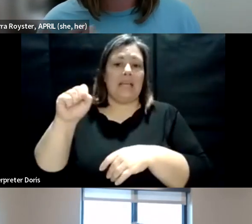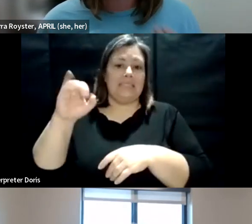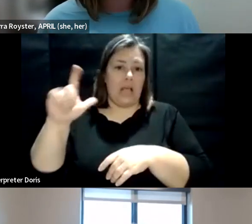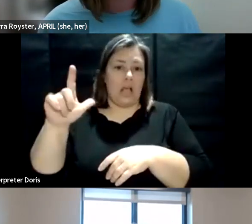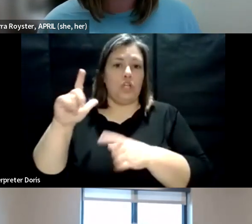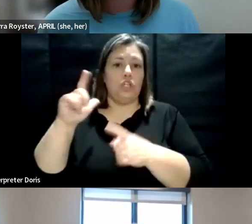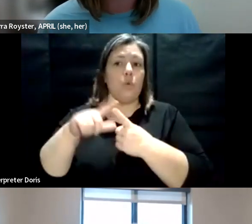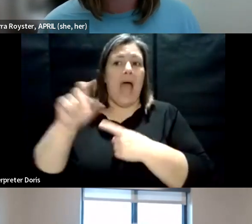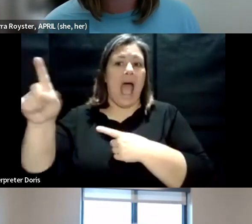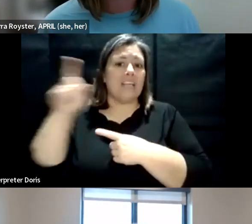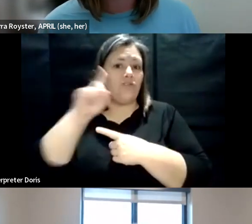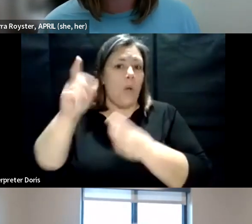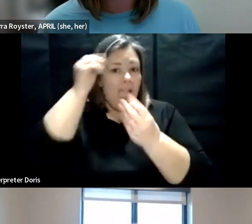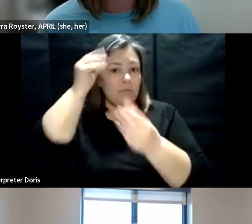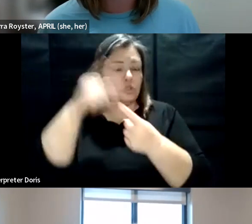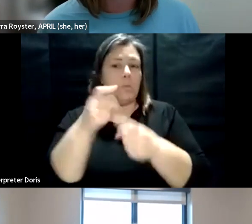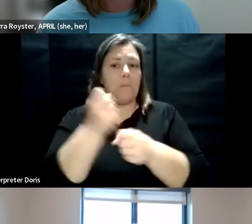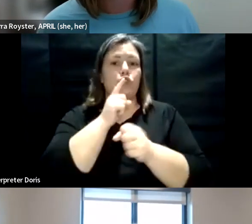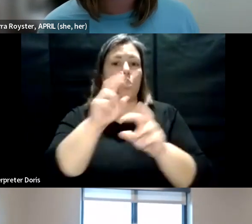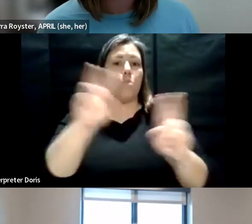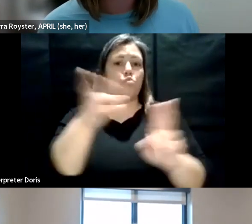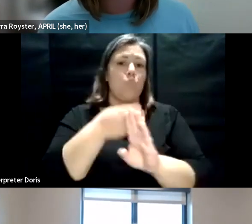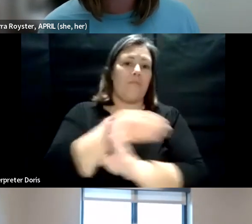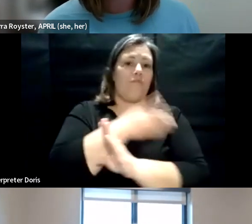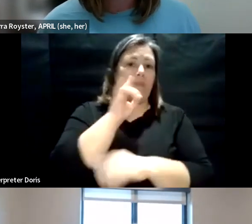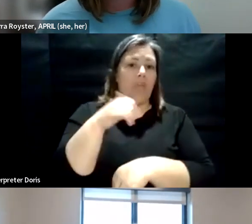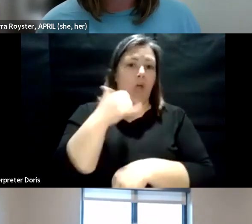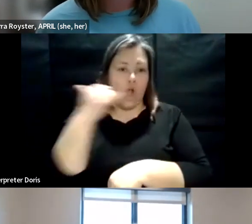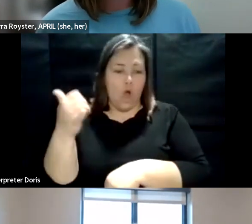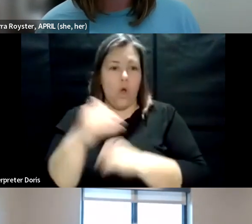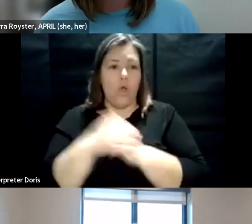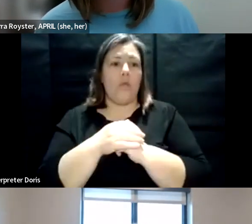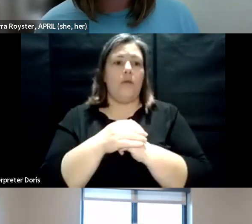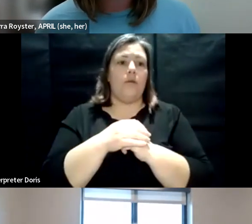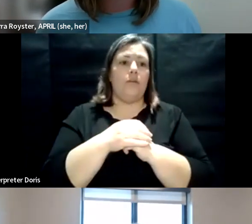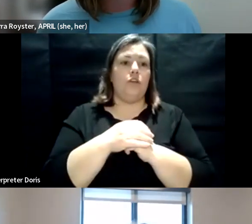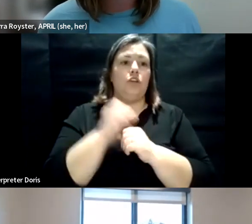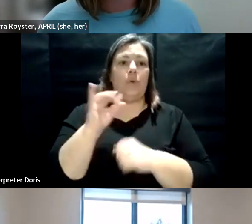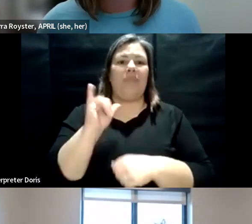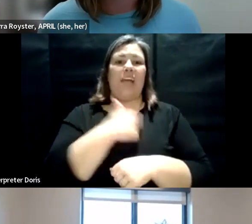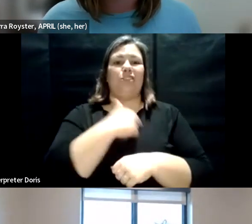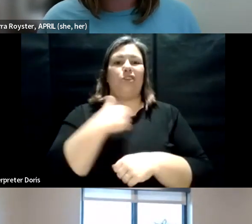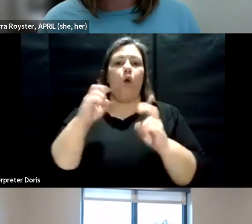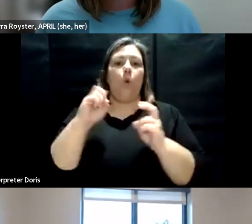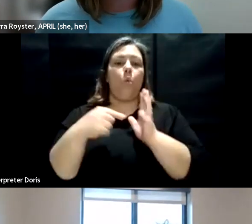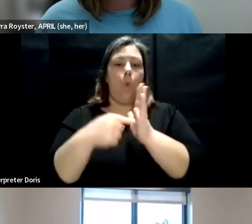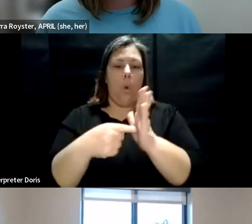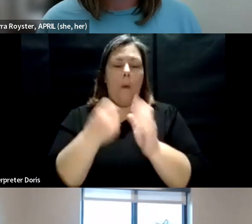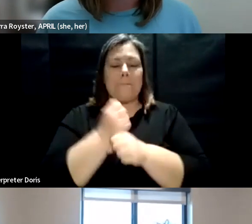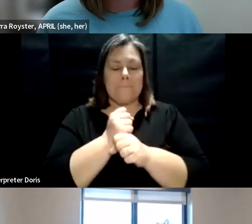If you have more questions, or want to know some of those partners. And then we're sending you maybe some prep information, you can also reach out to us SILC and APRIL to ask questions to prep you for those calls if you have more questions on want to know some of those partners.